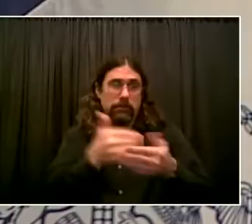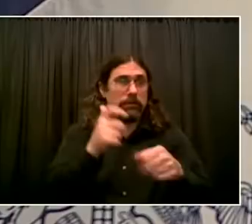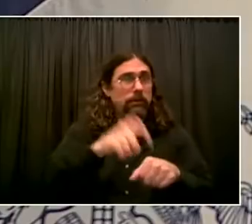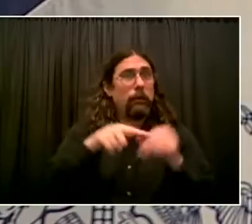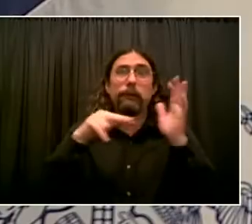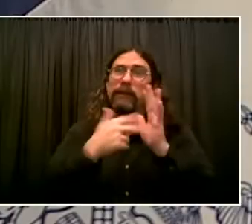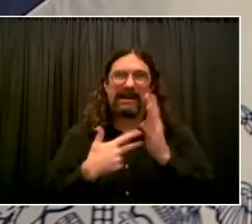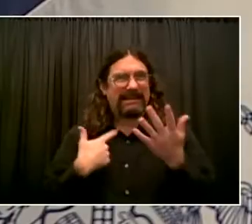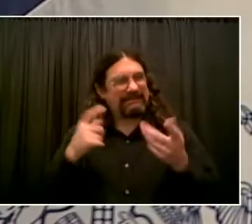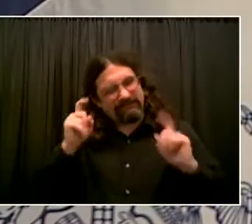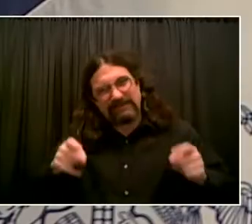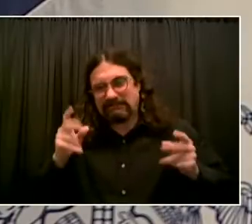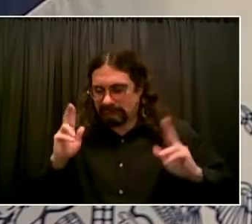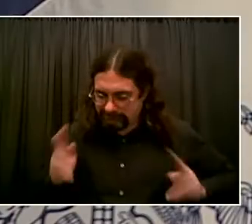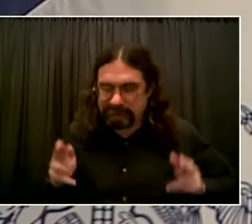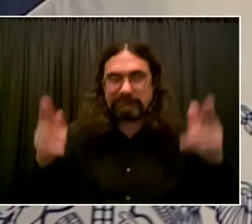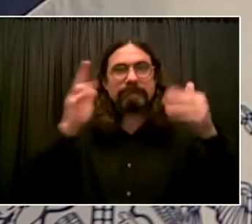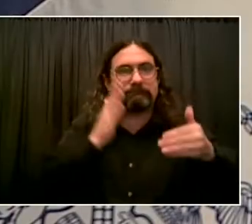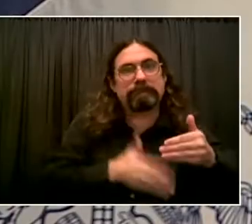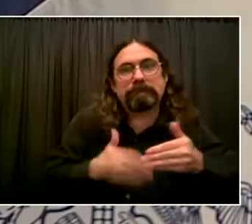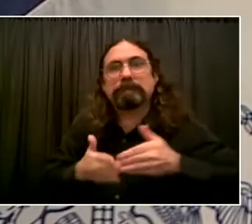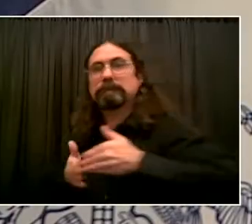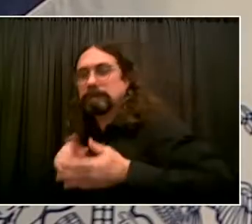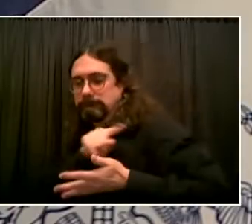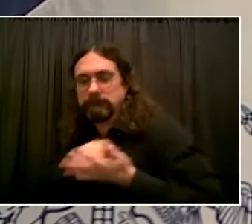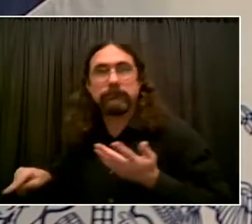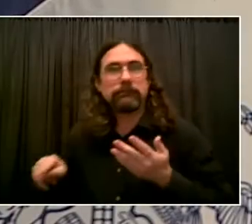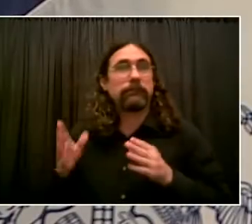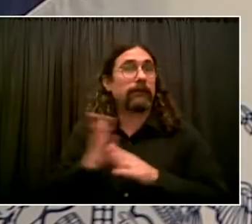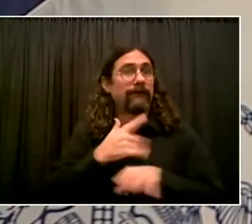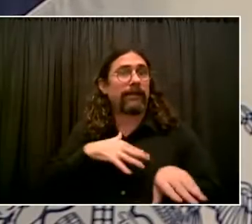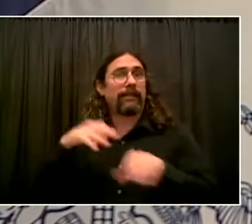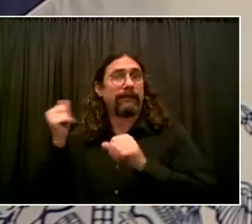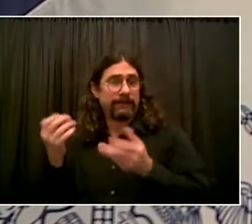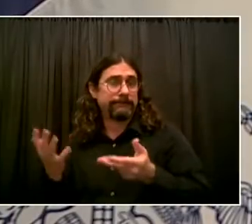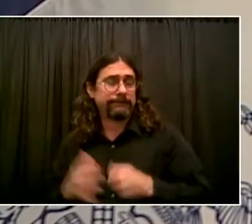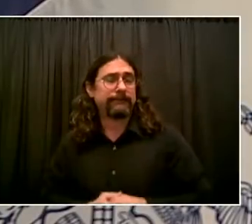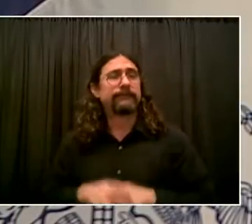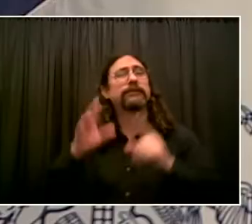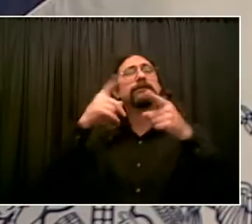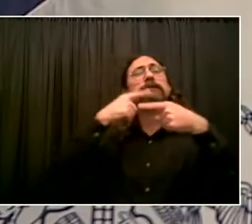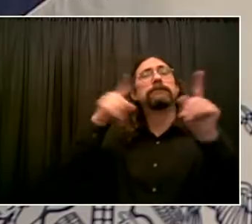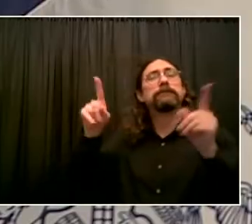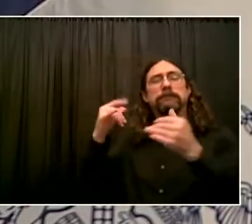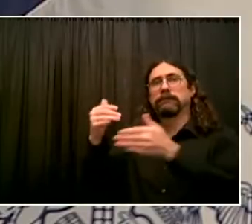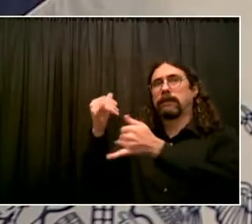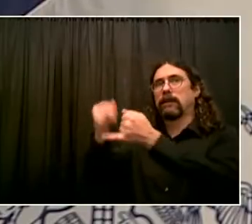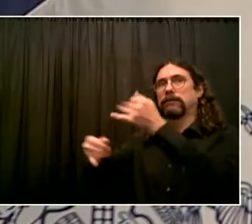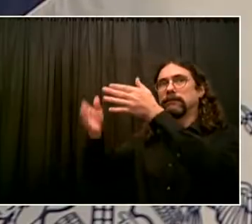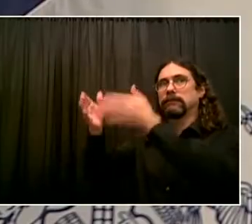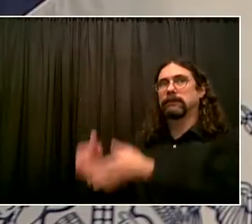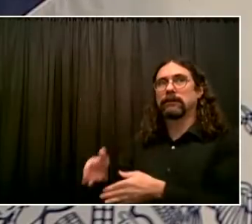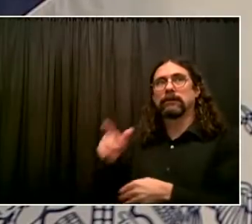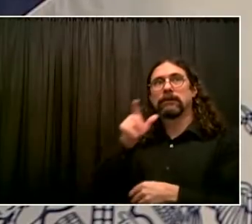THERE SIN', TTHREE NIS'T. BUT MY VIEW ON THIS MATTER IS PRETTY CLEAR AND CONSISTENT. A LOT OF PEOPLE ON THE COUNCIL FEEL THE SAME WAY. THE LAST QUESTION FROM